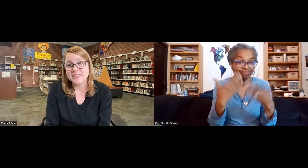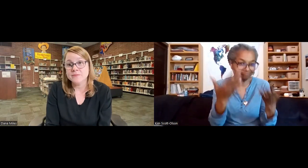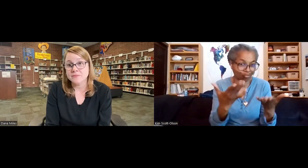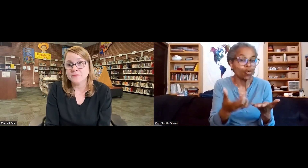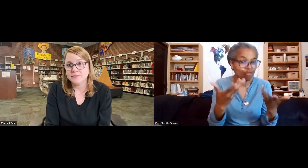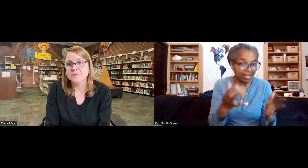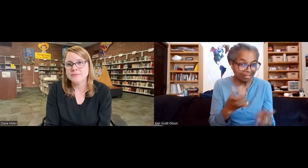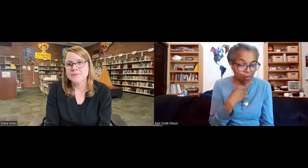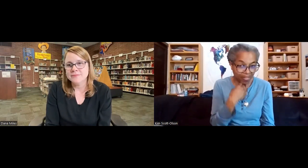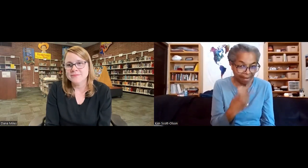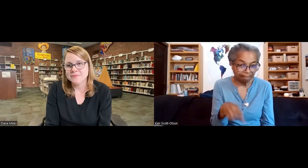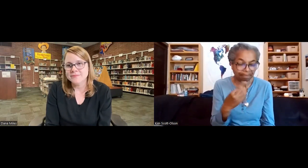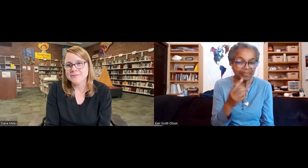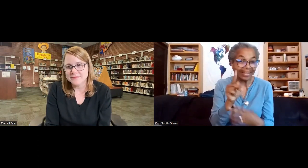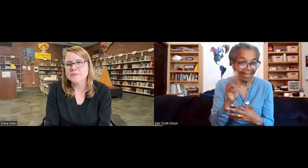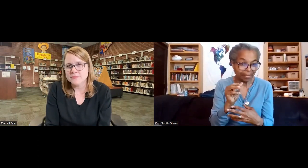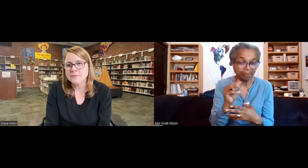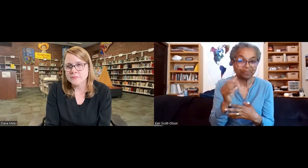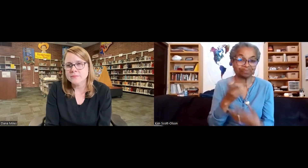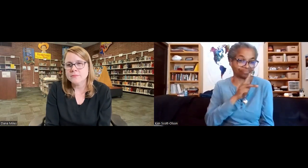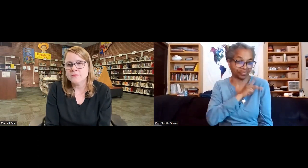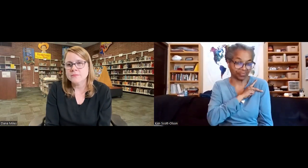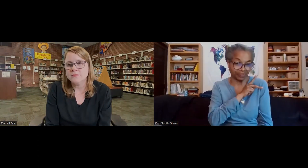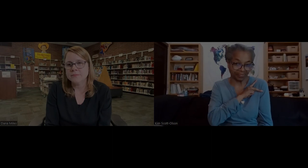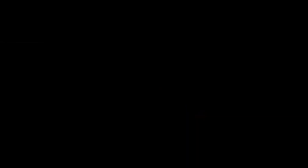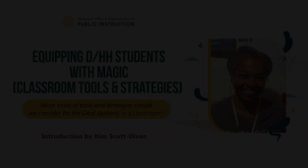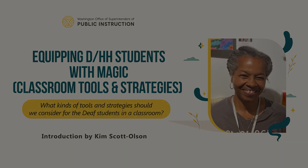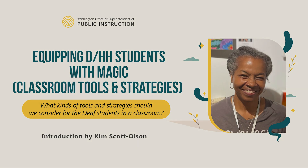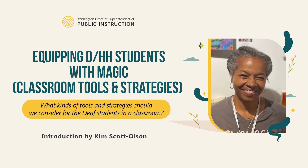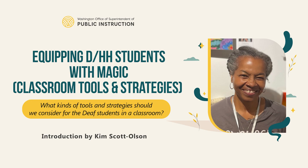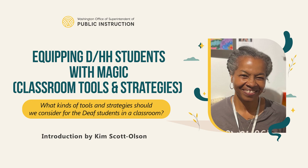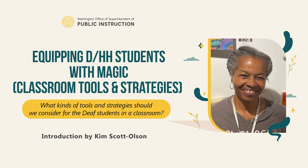So my name, as you said, is Kim.